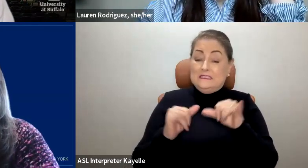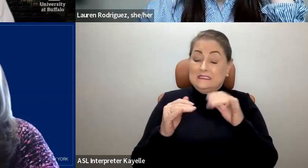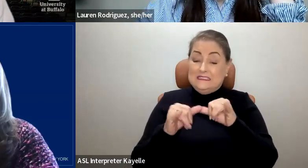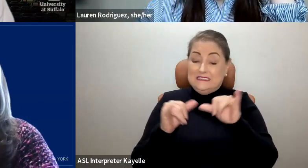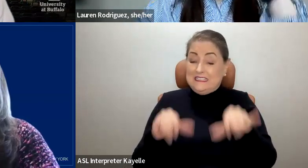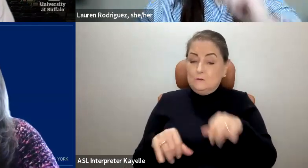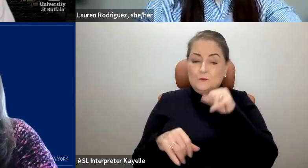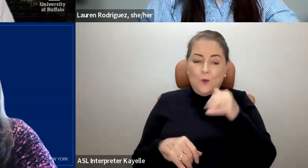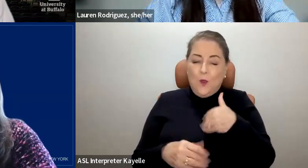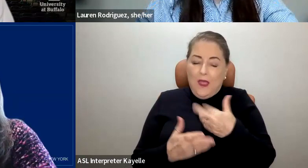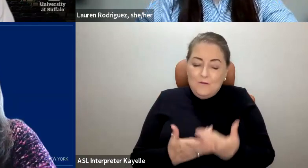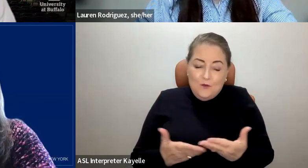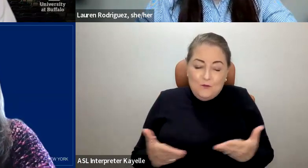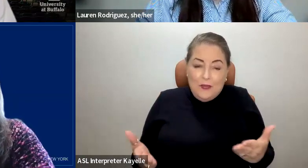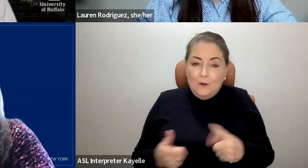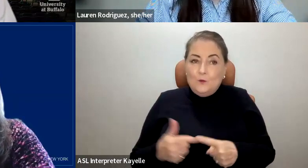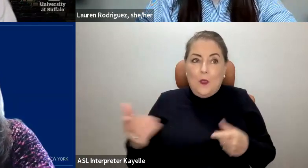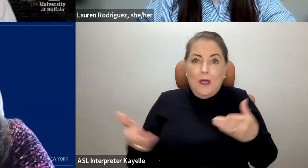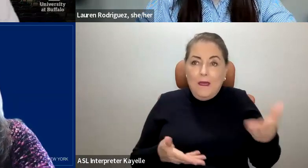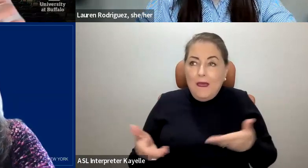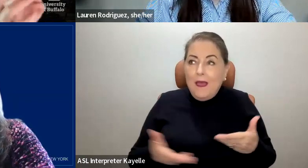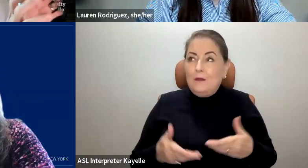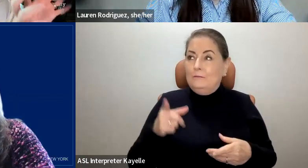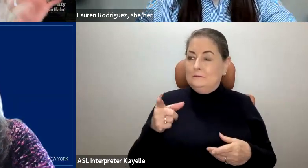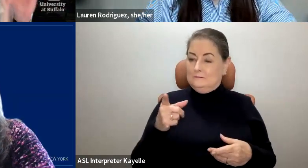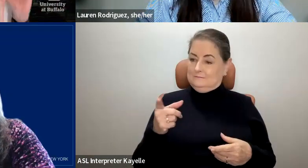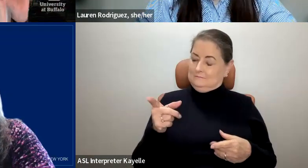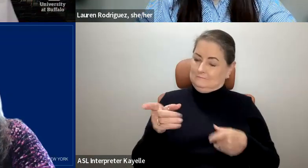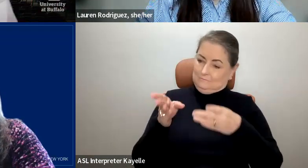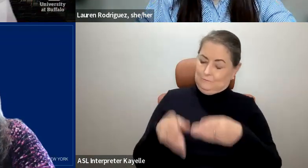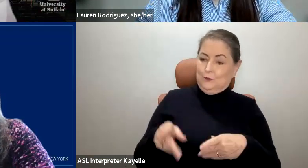resources to hire, you know, somebody who has that skill set